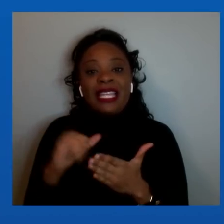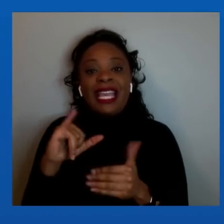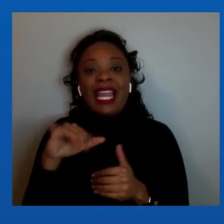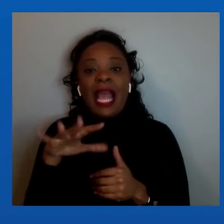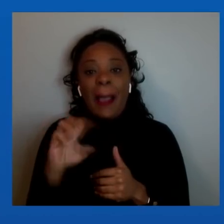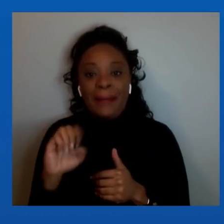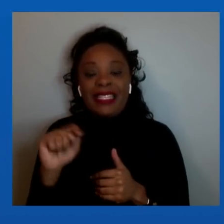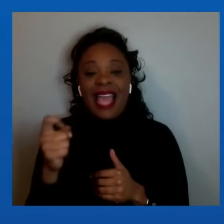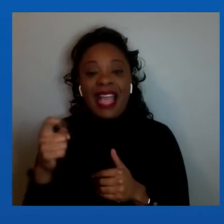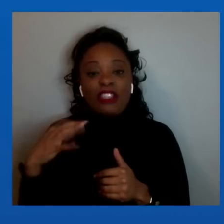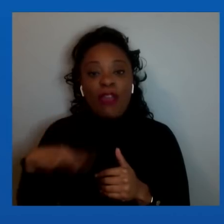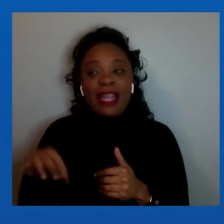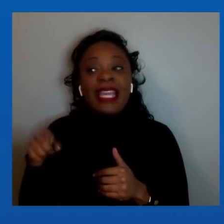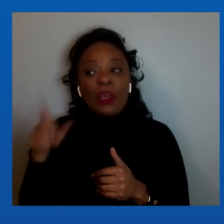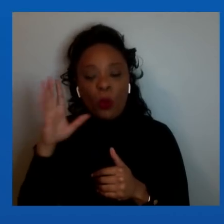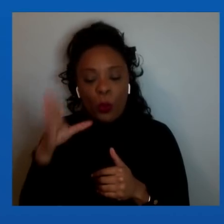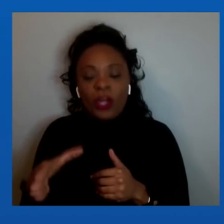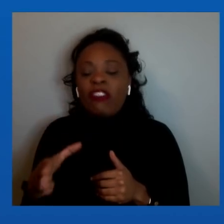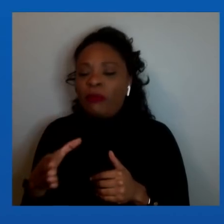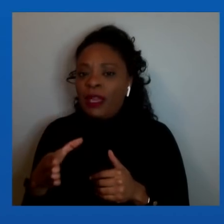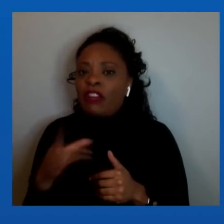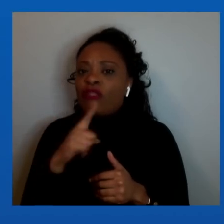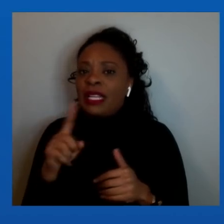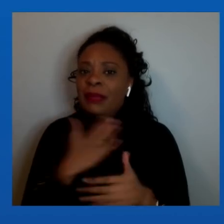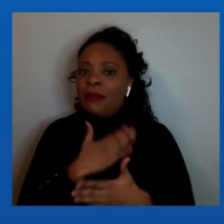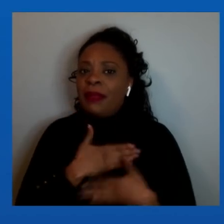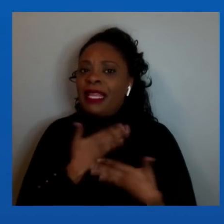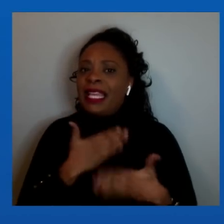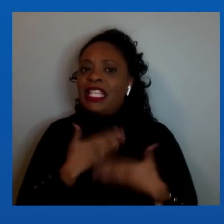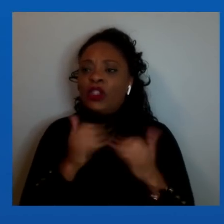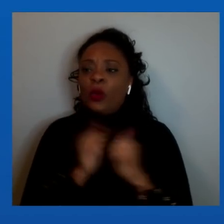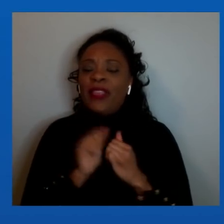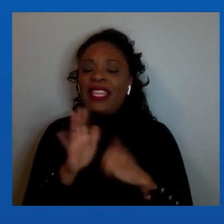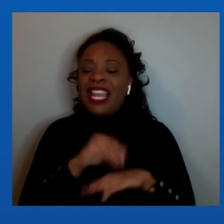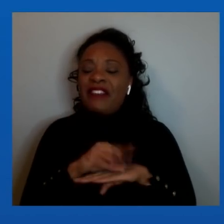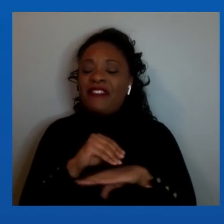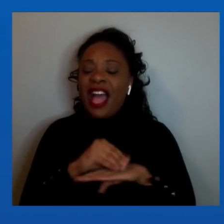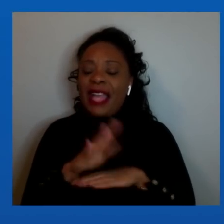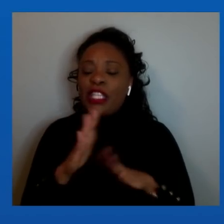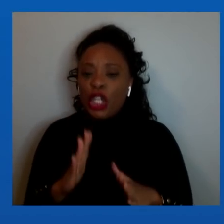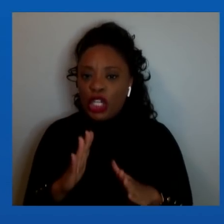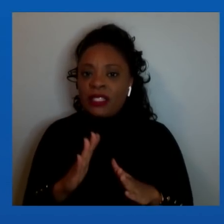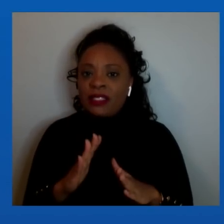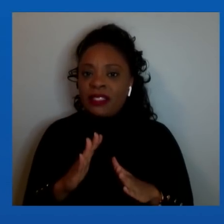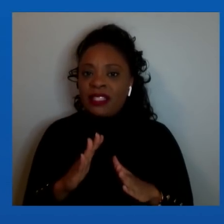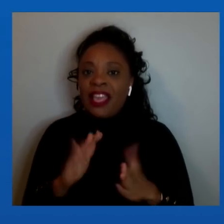He would have been quite pleased with his advisers. This is an issue with there actually